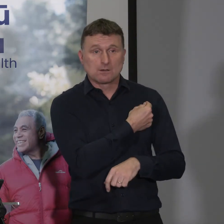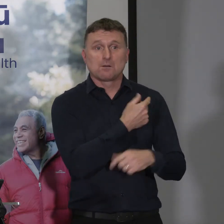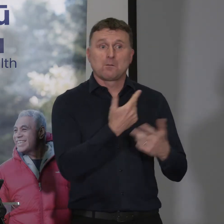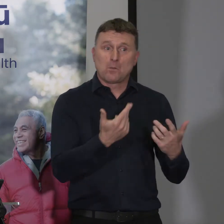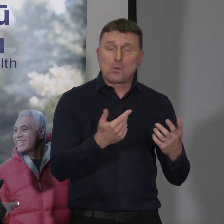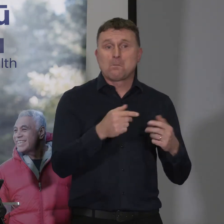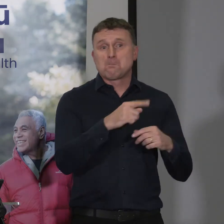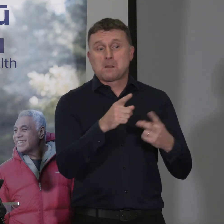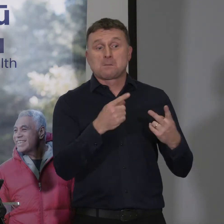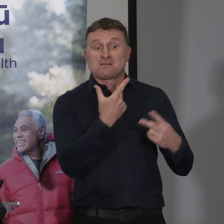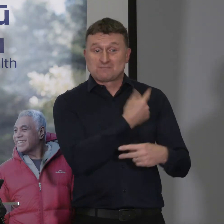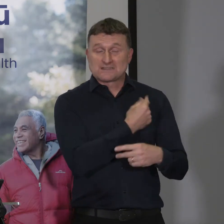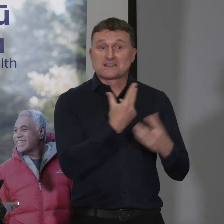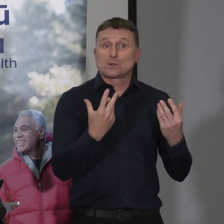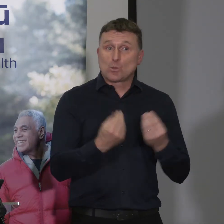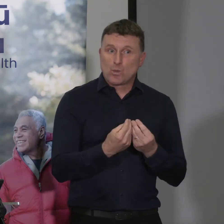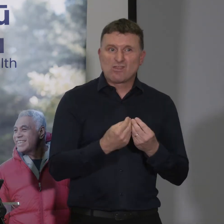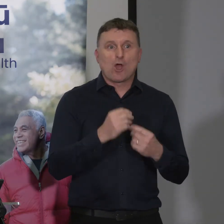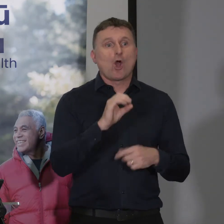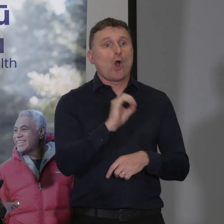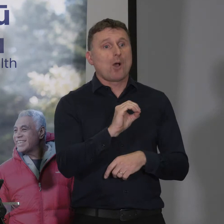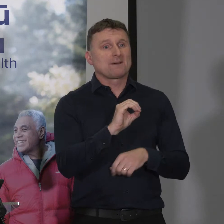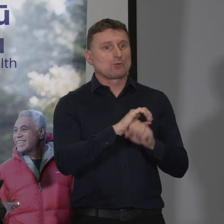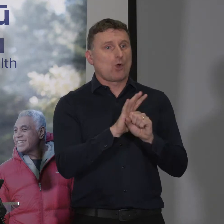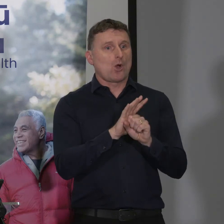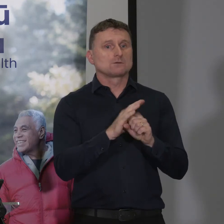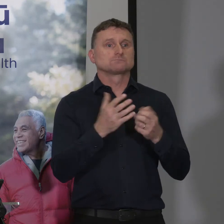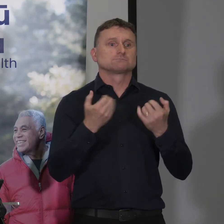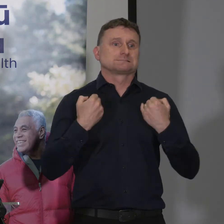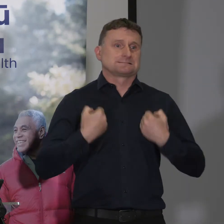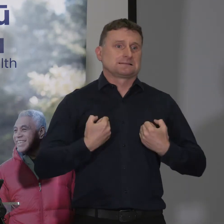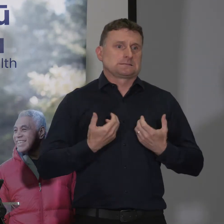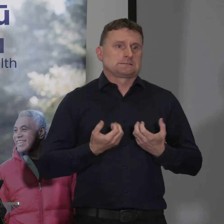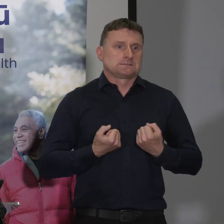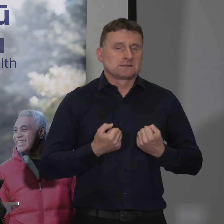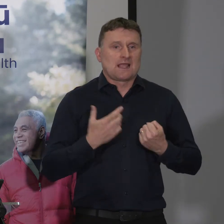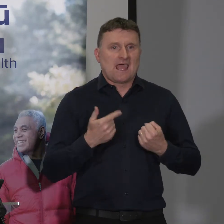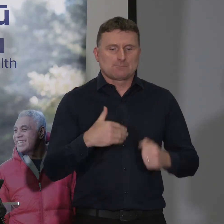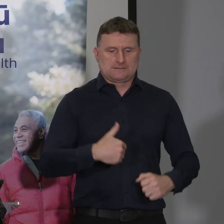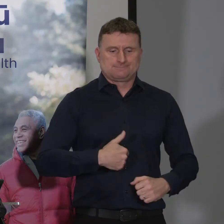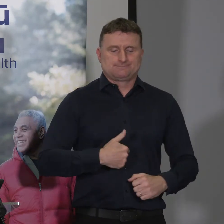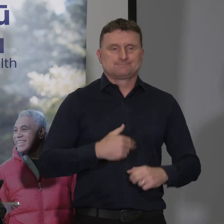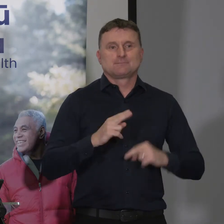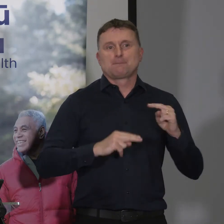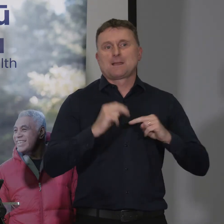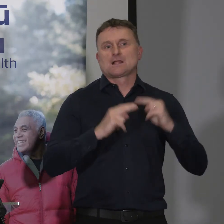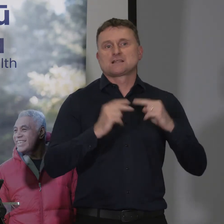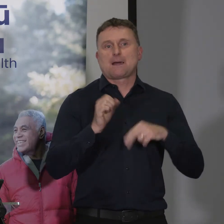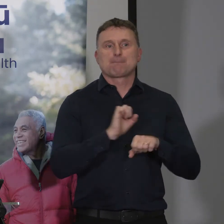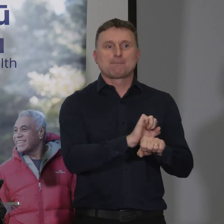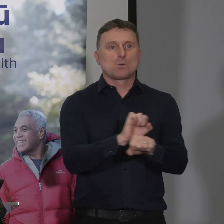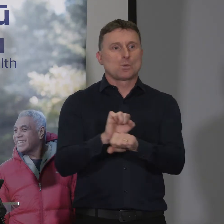had an Omicron infection this year. The eastern -- the